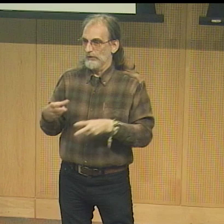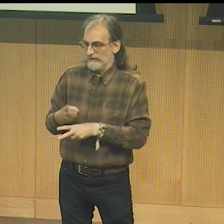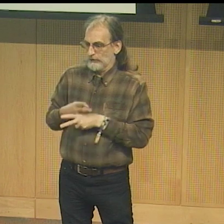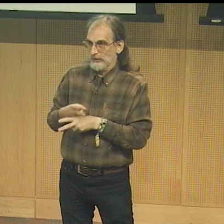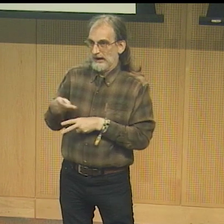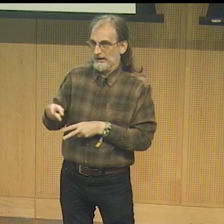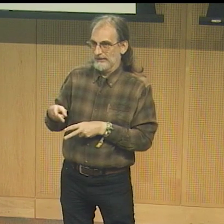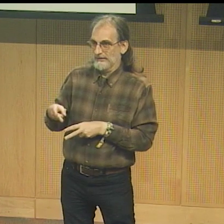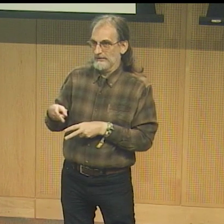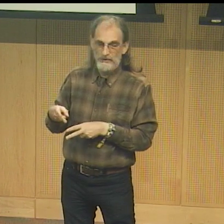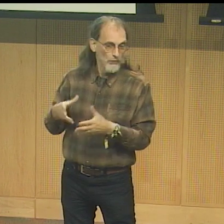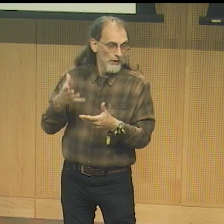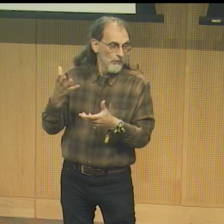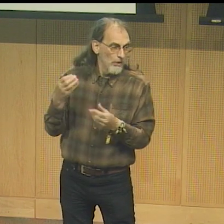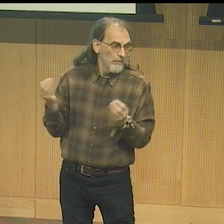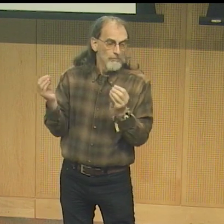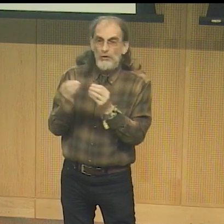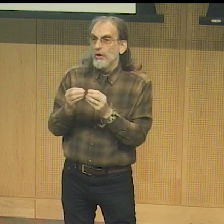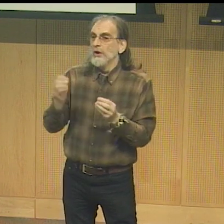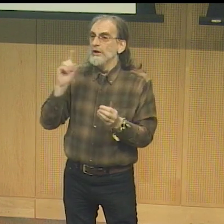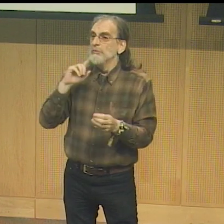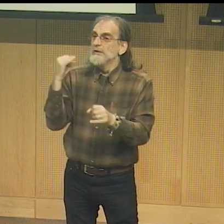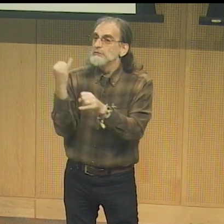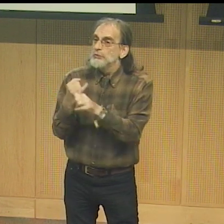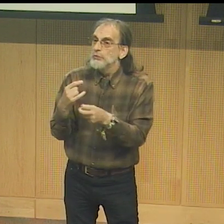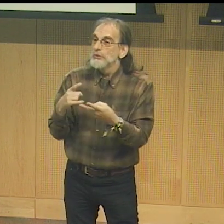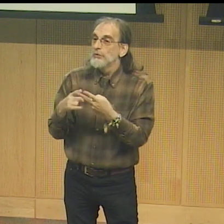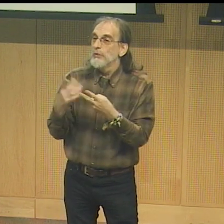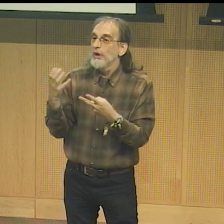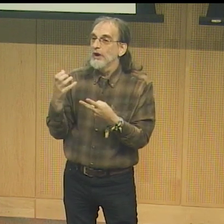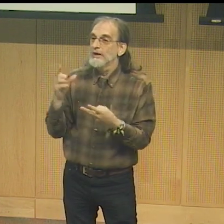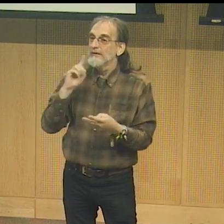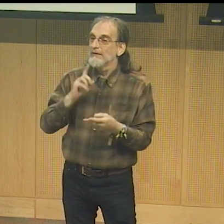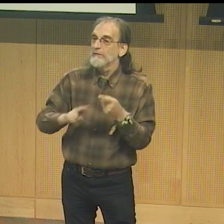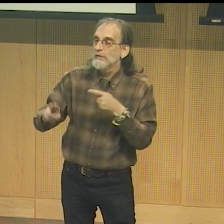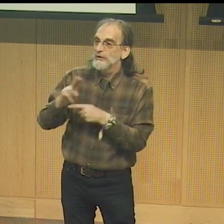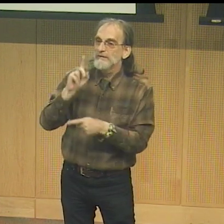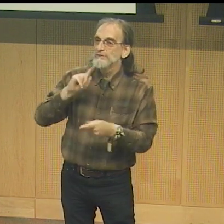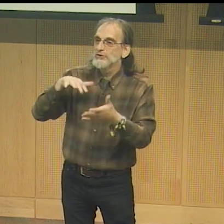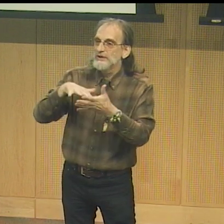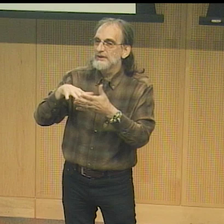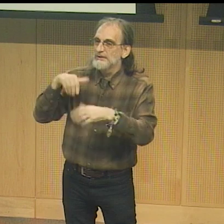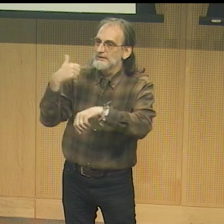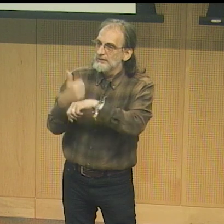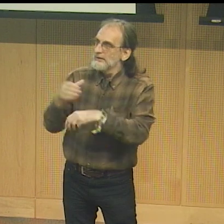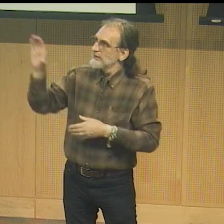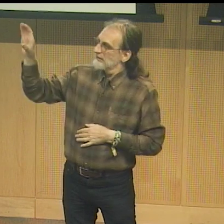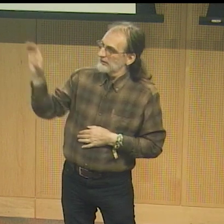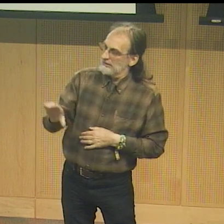And I compare that to Deaf culture. We need more Deaf schools, we need more Deaf university studies.